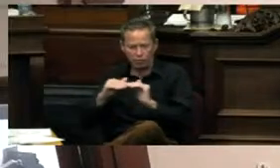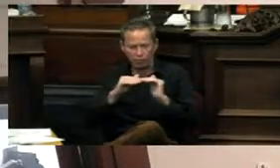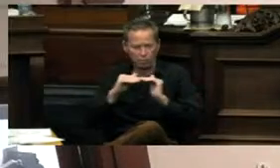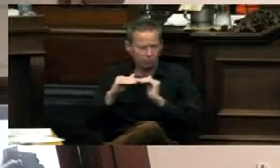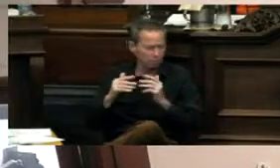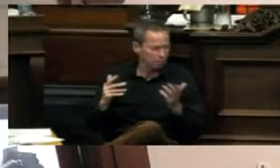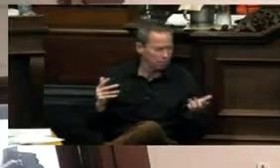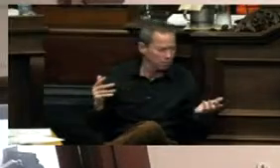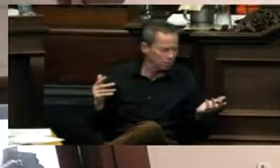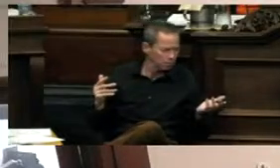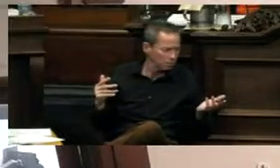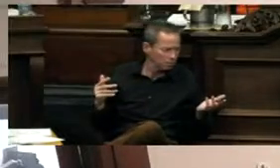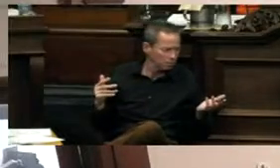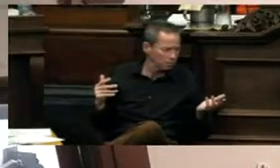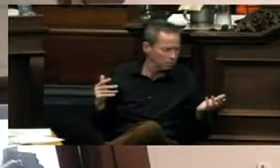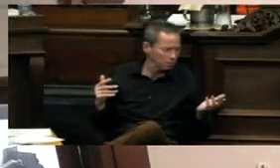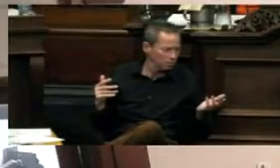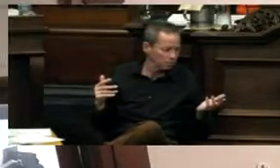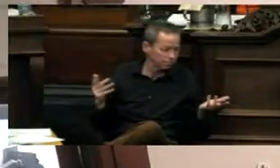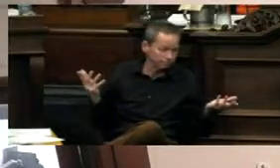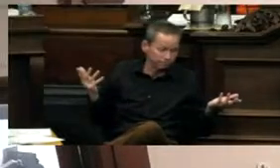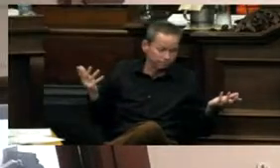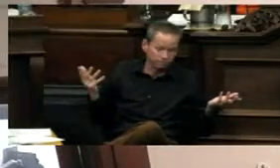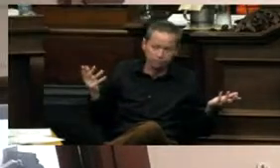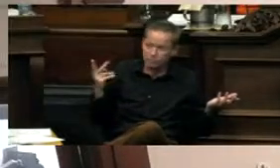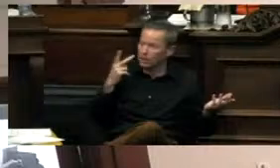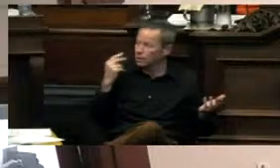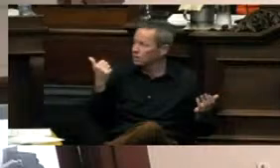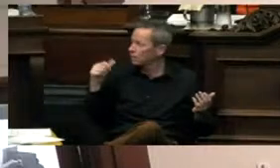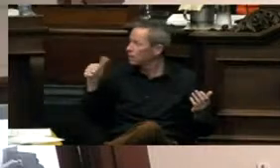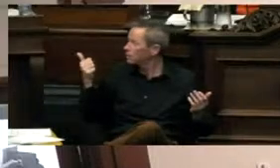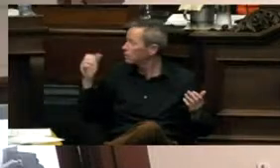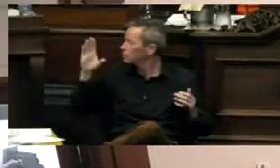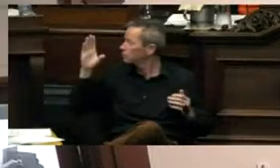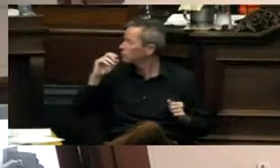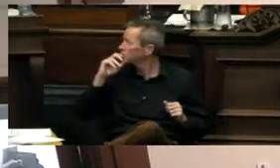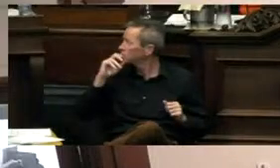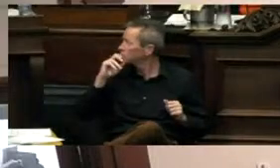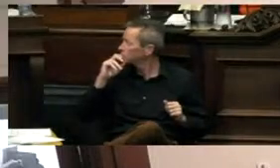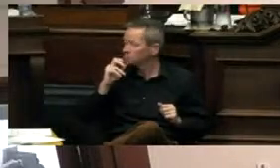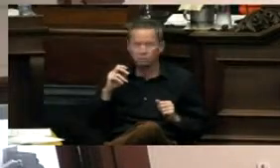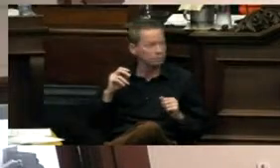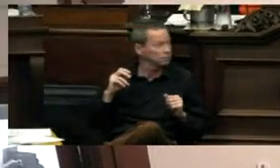situation, rules have to be applicable to all of us to be